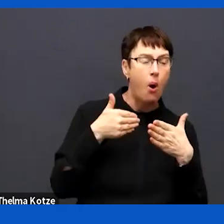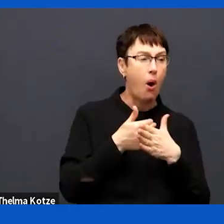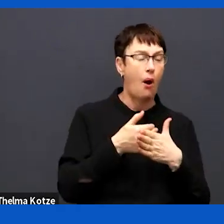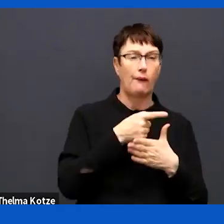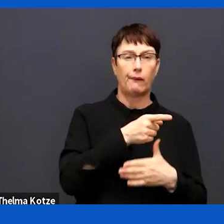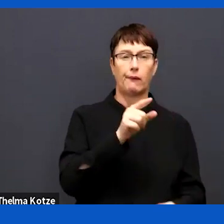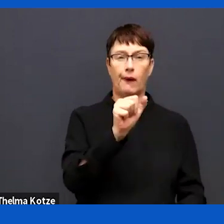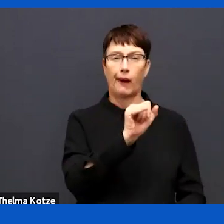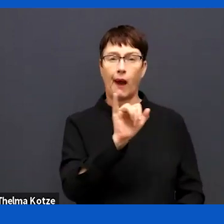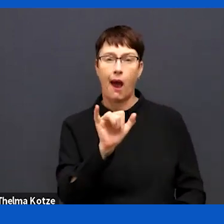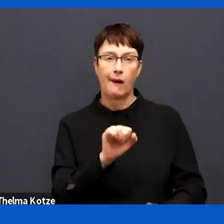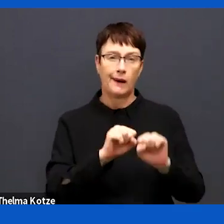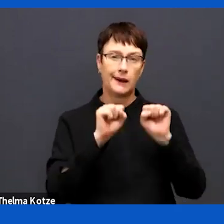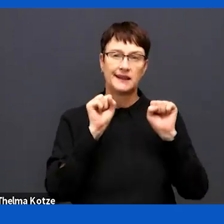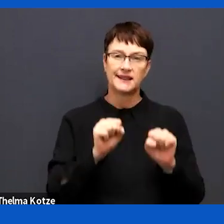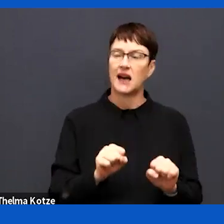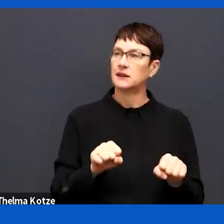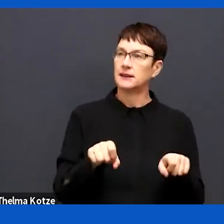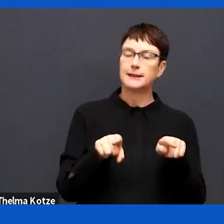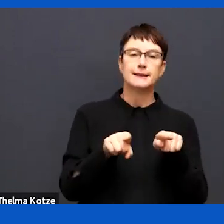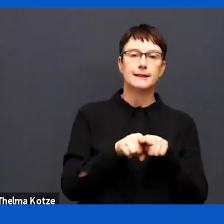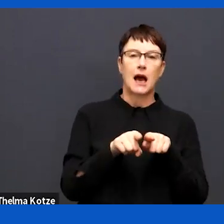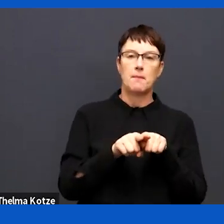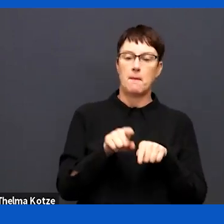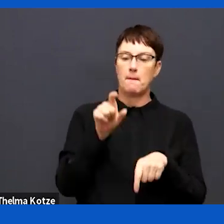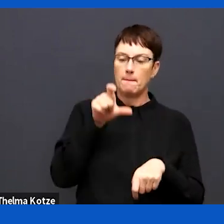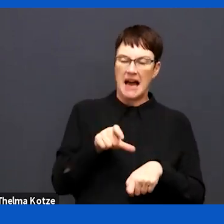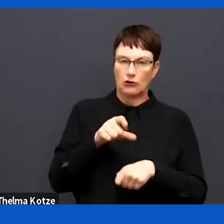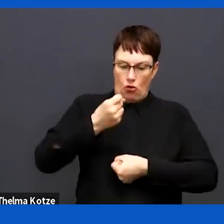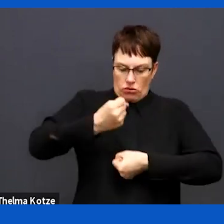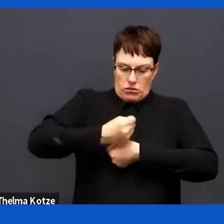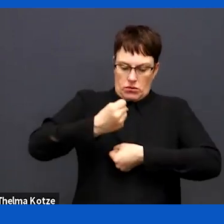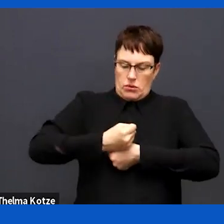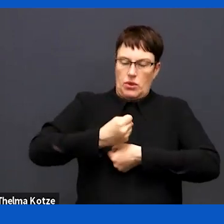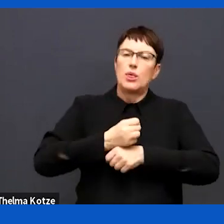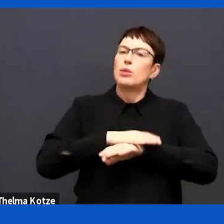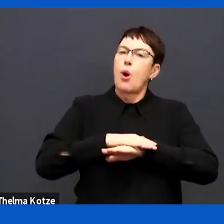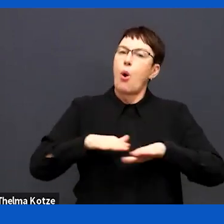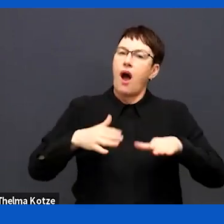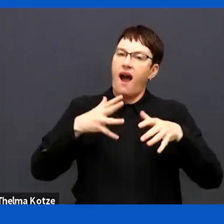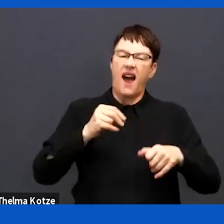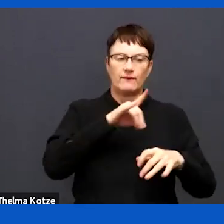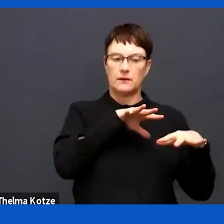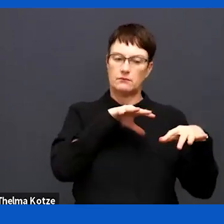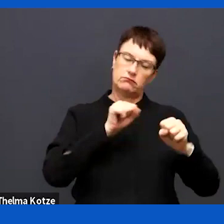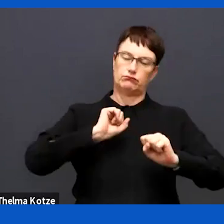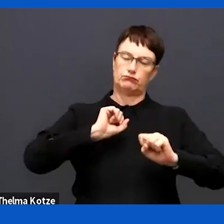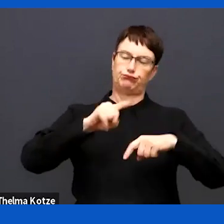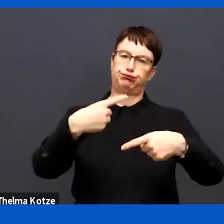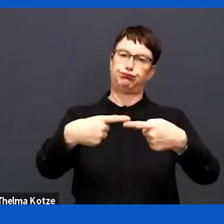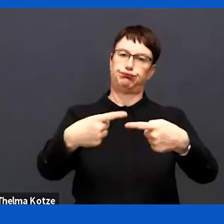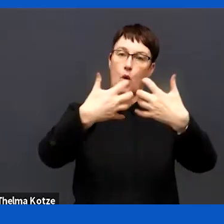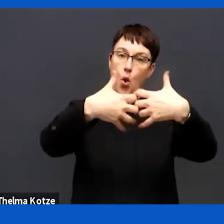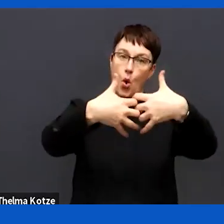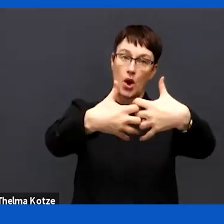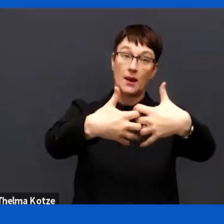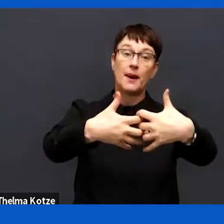complex as accessibility is able to be done by AI, I think it is a little naive, really.